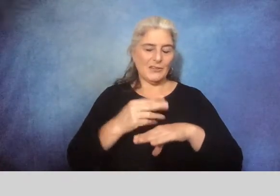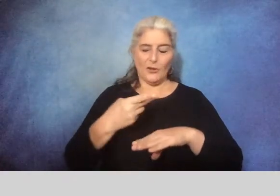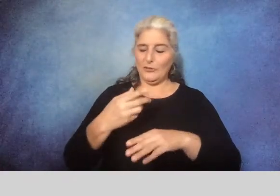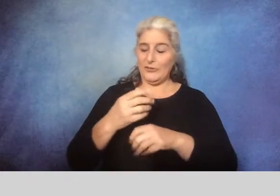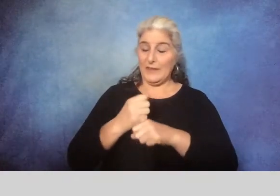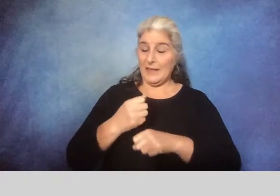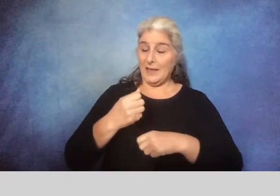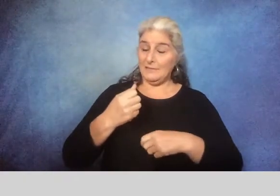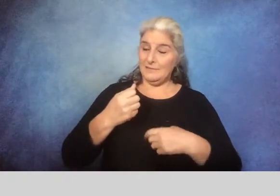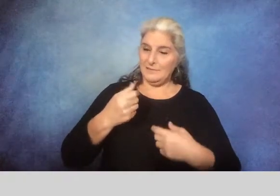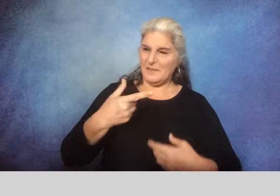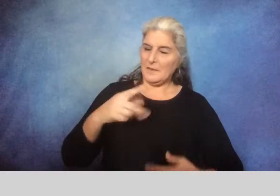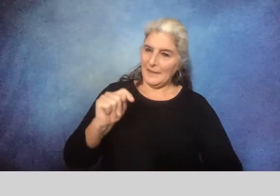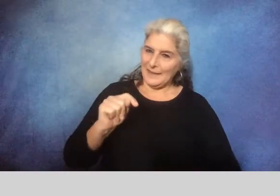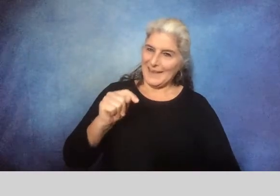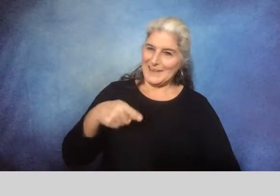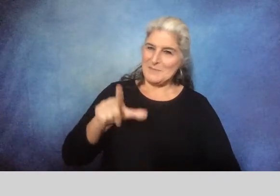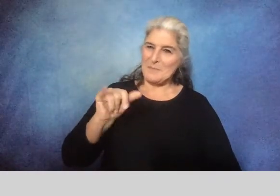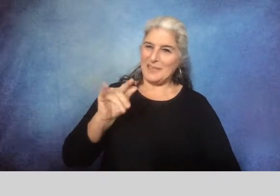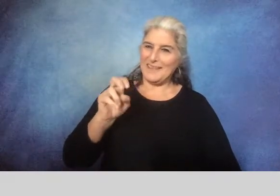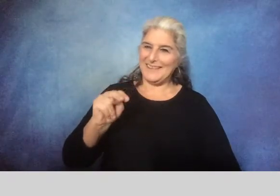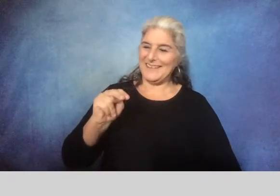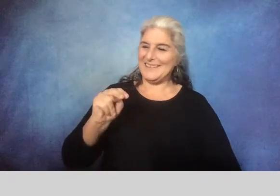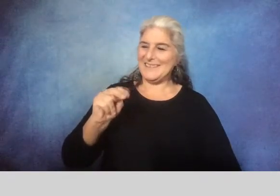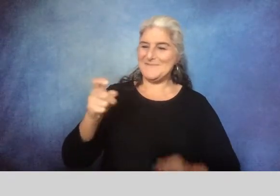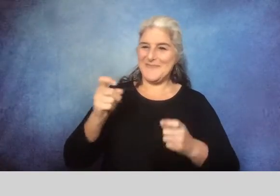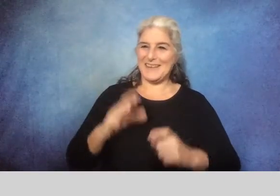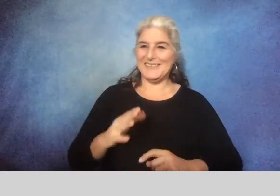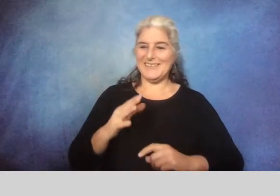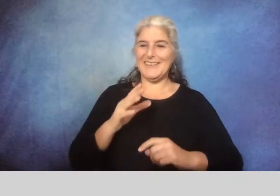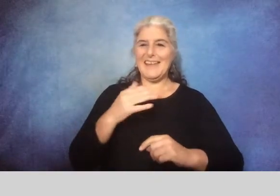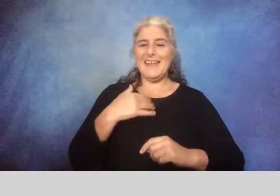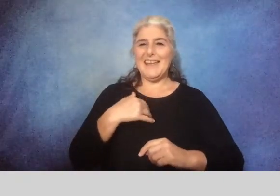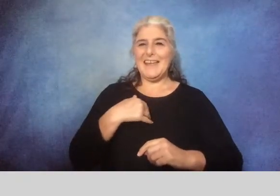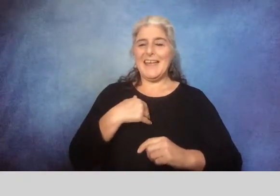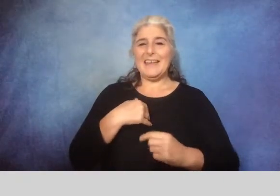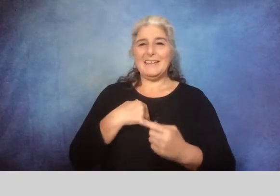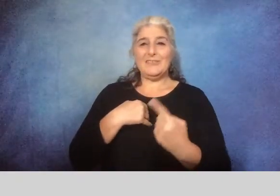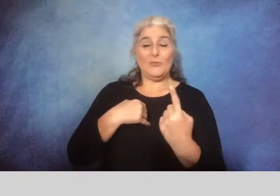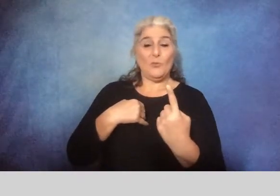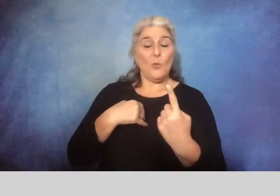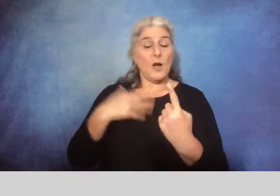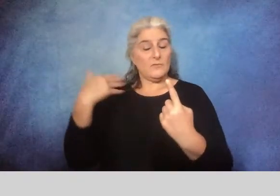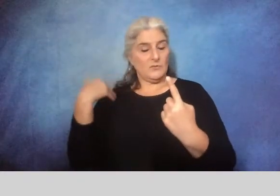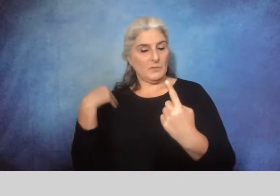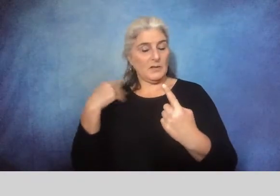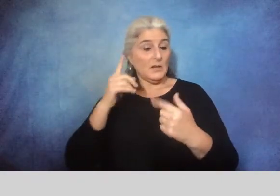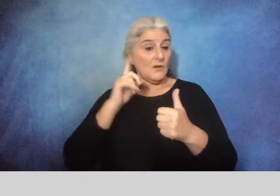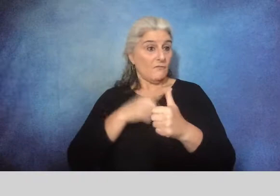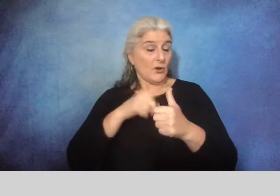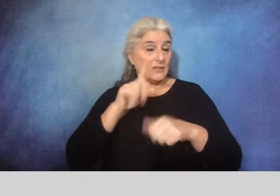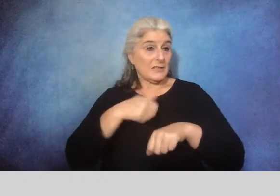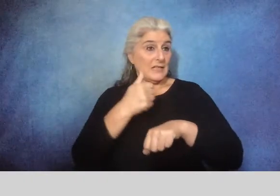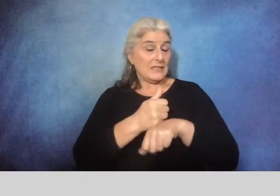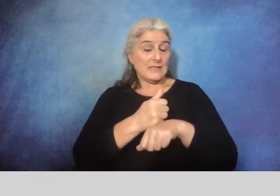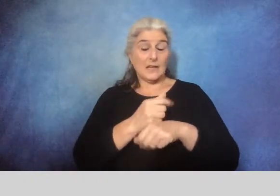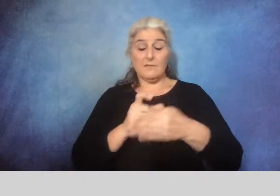The get_plugin_manager function has got one responsibility. It first creates a plugin manager object